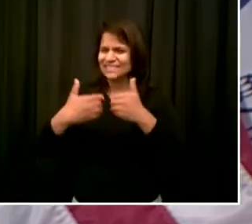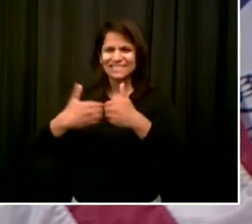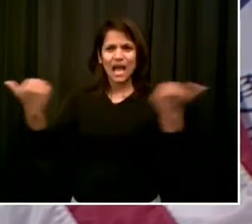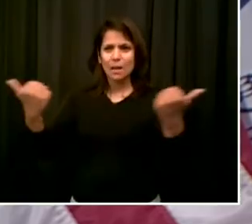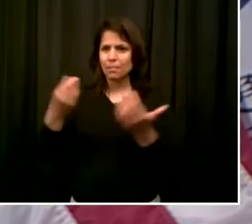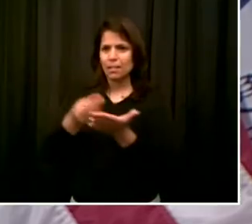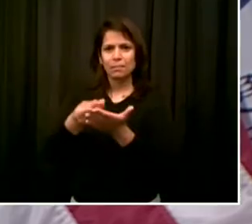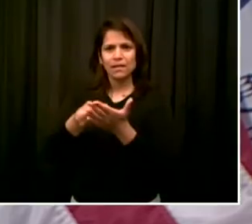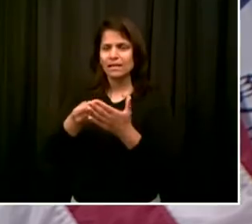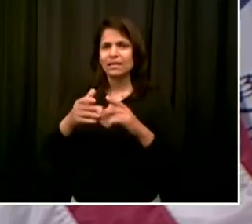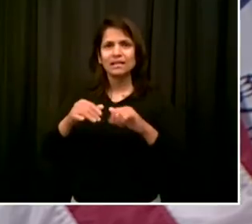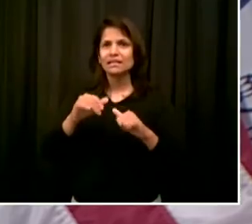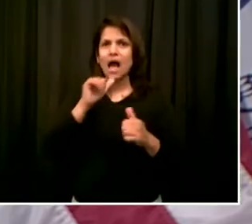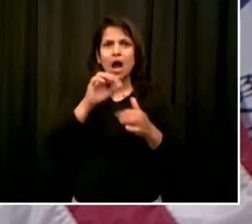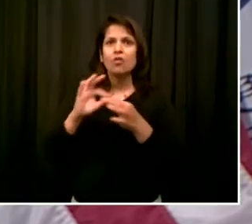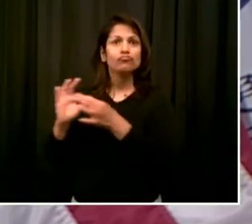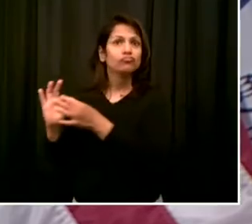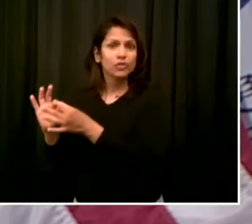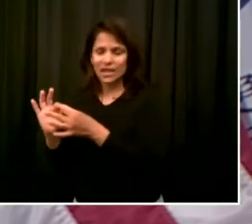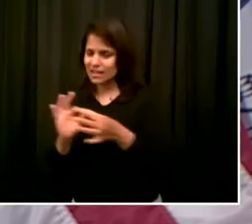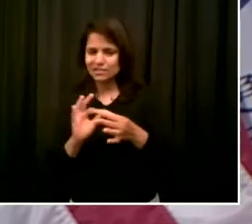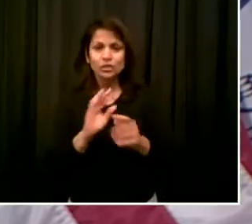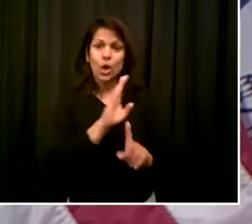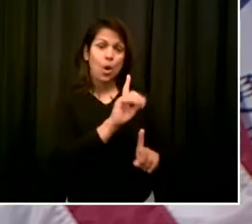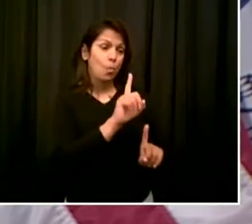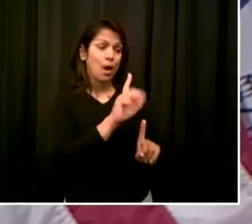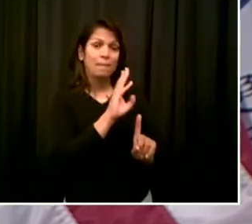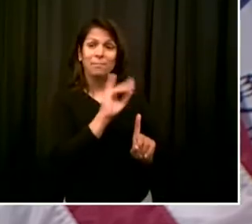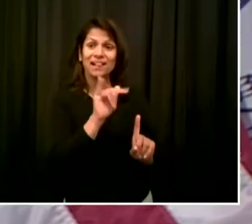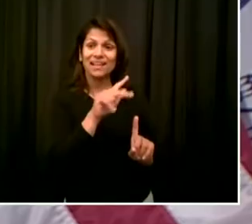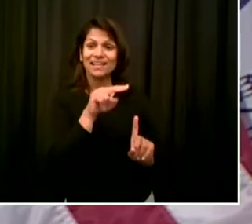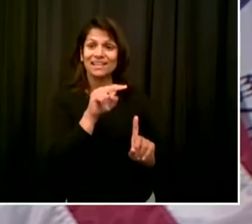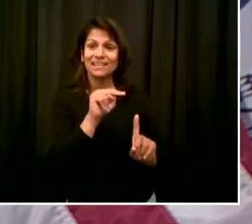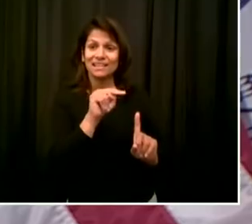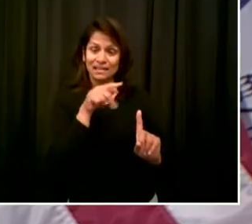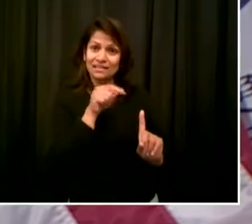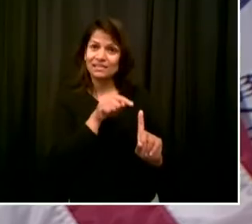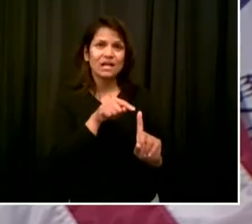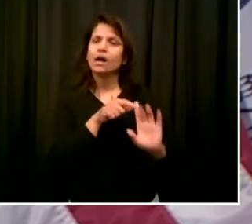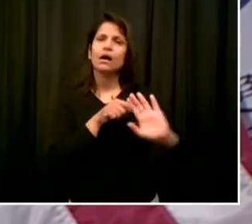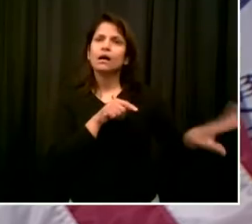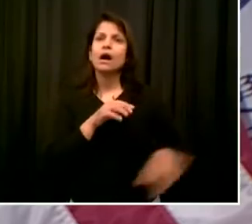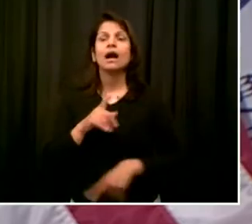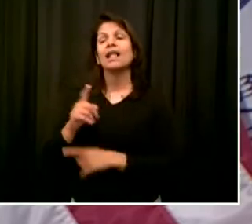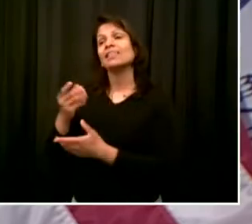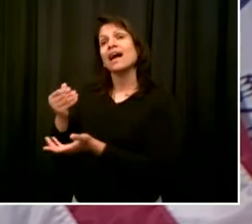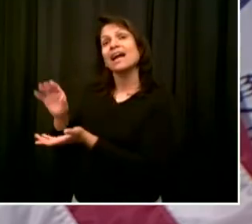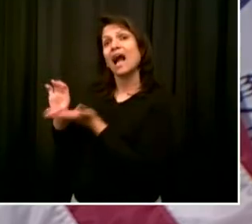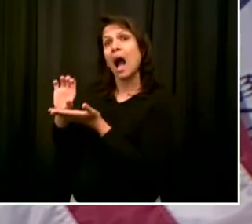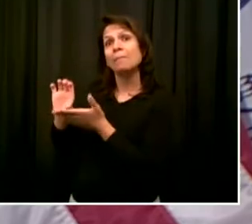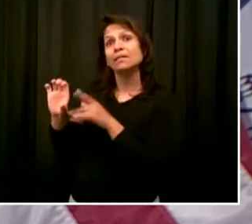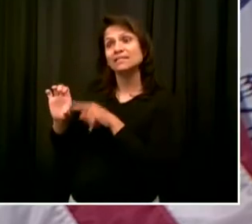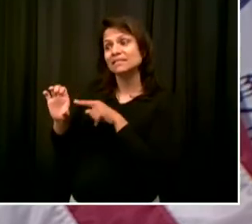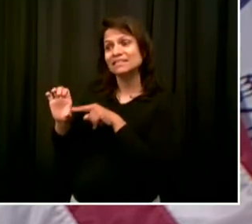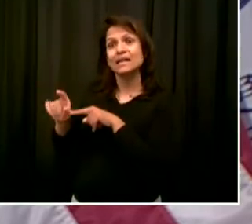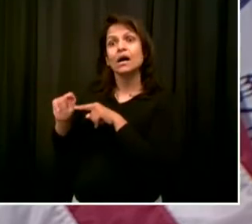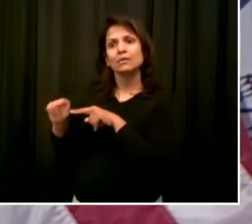LITTLER BO. AD THE P'S IS SEPARATE.